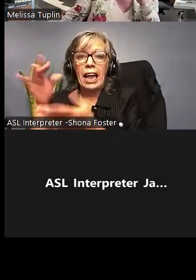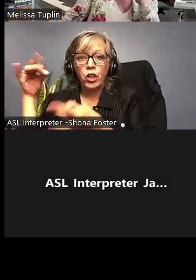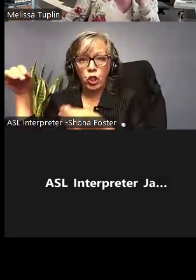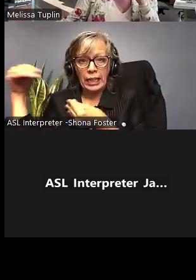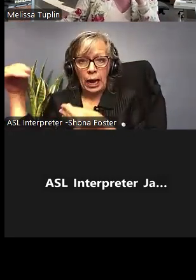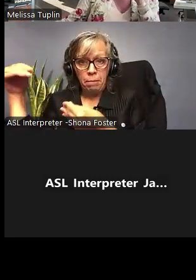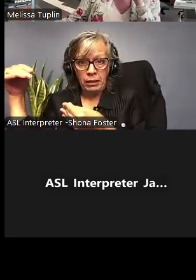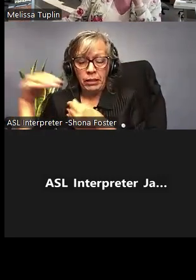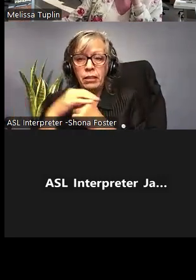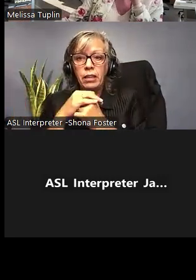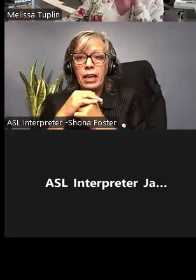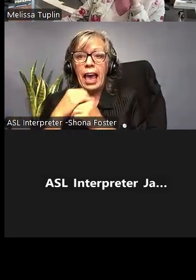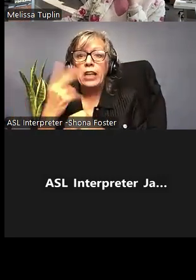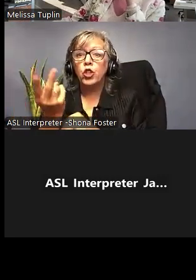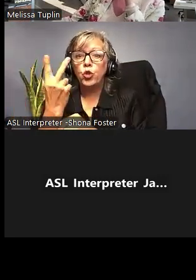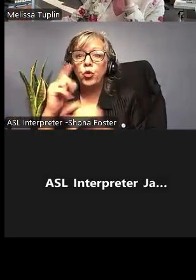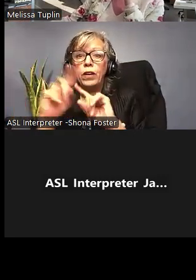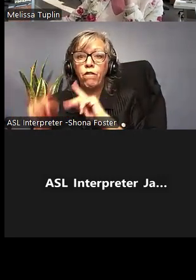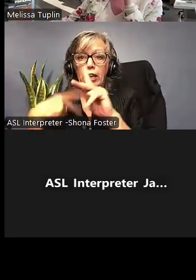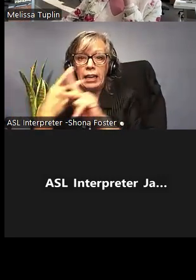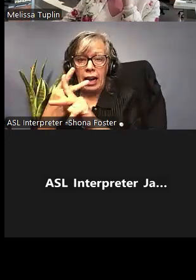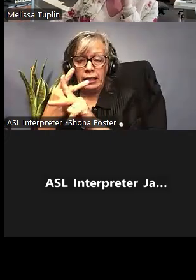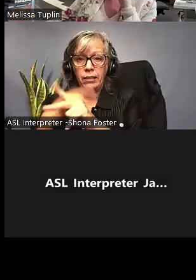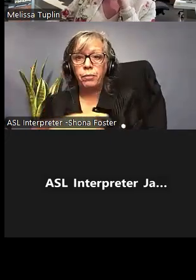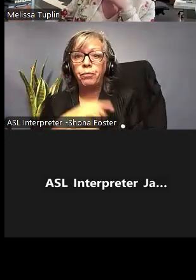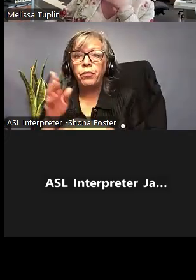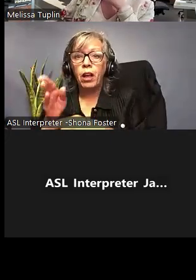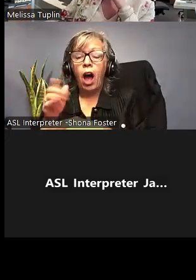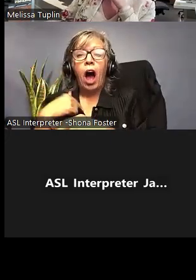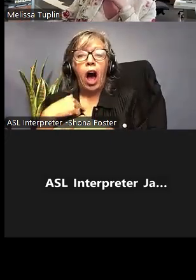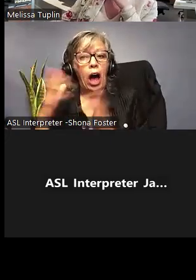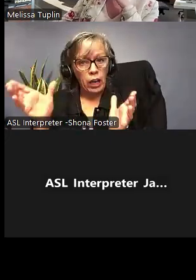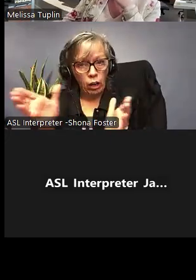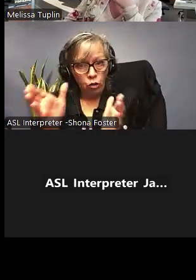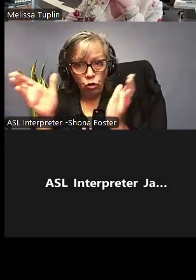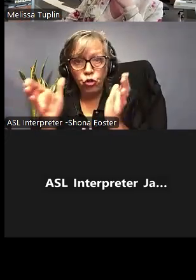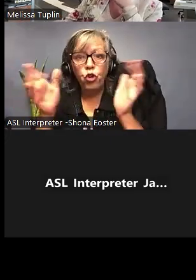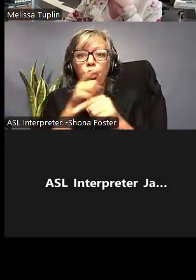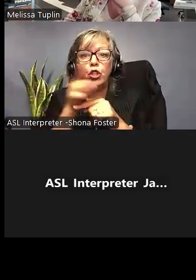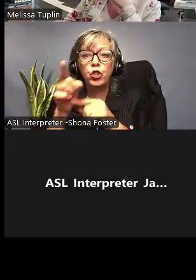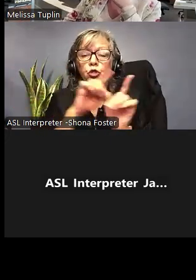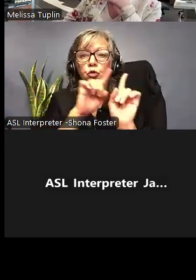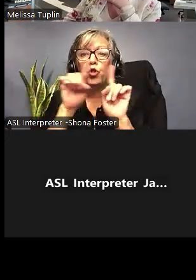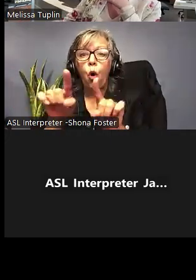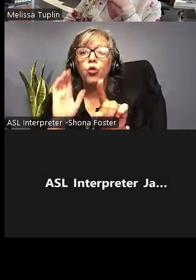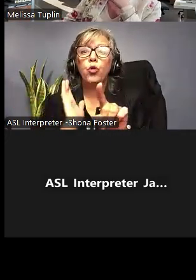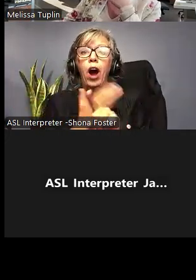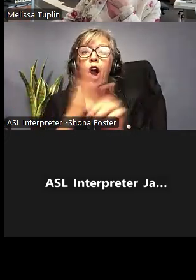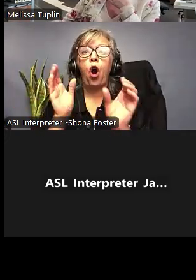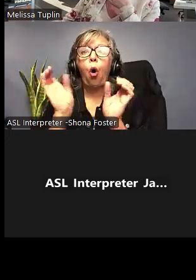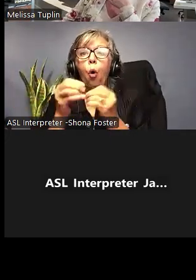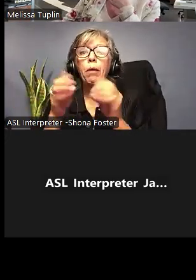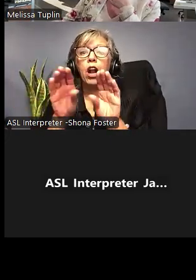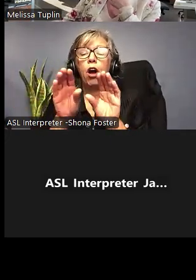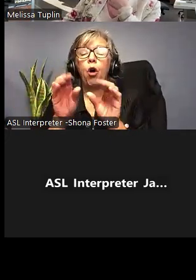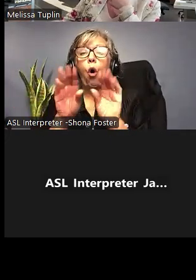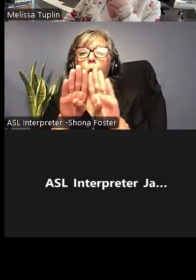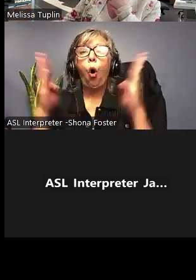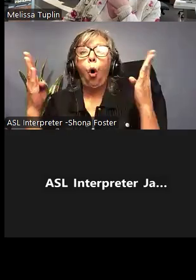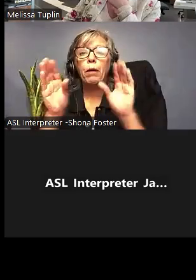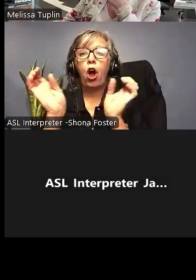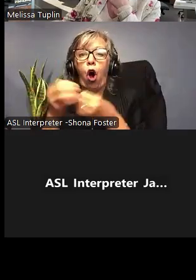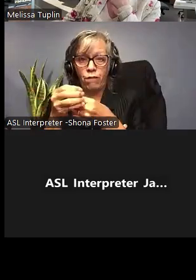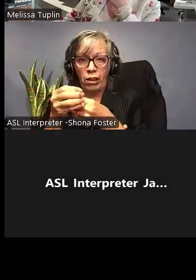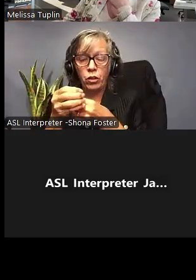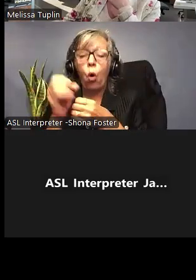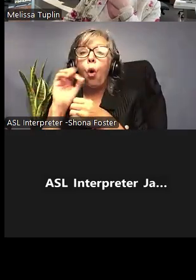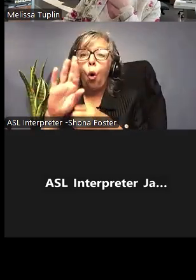two forms. I highly encourage you to attend one of our Open Offices, or to reach out to the Community